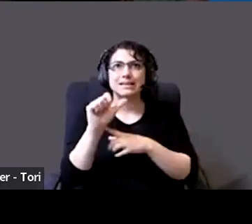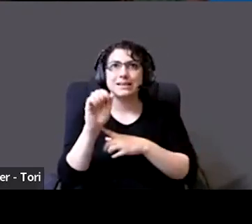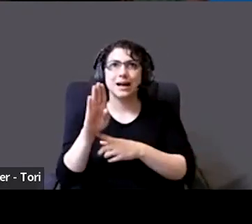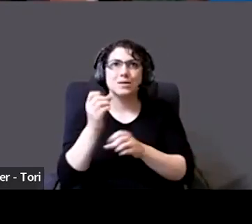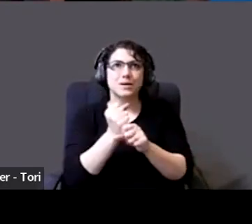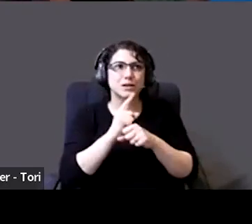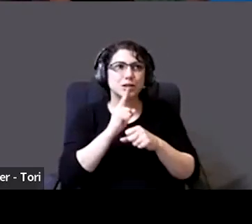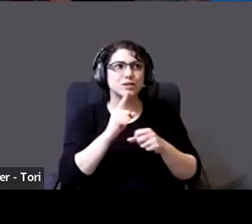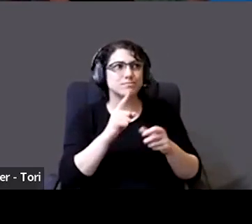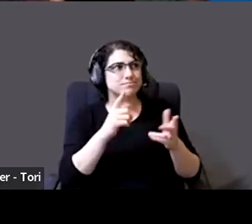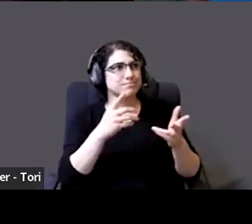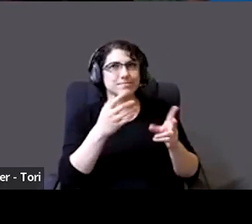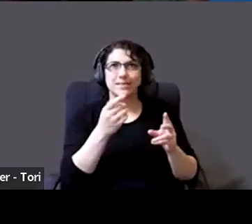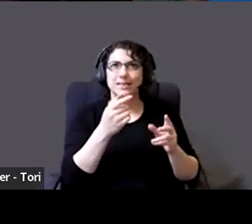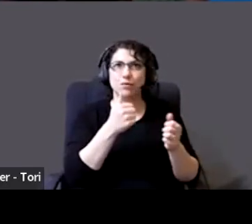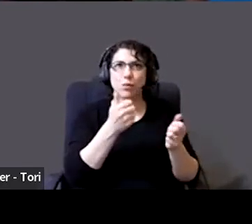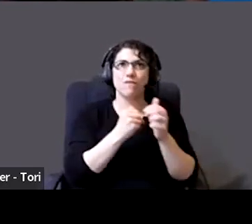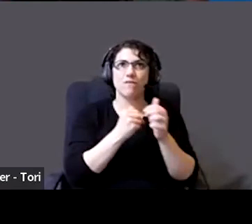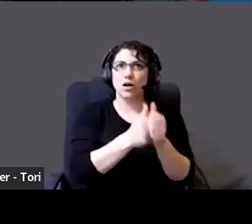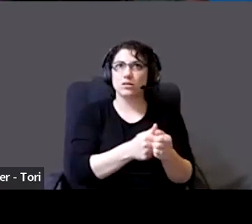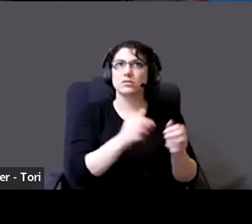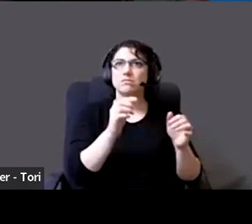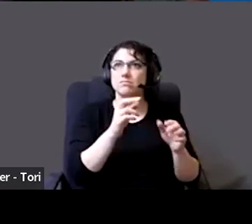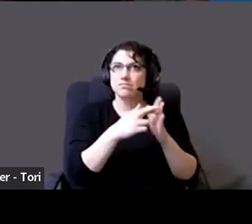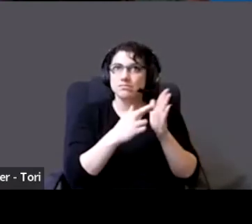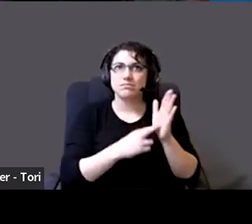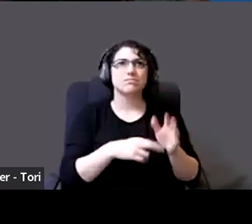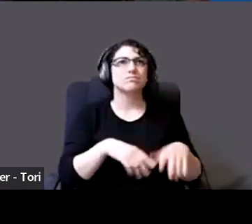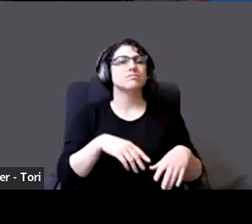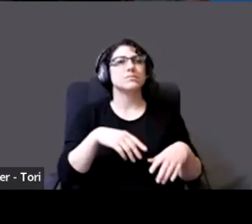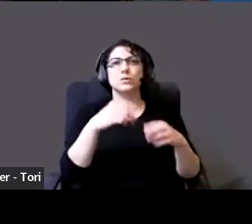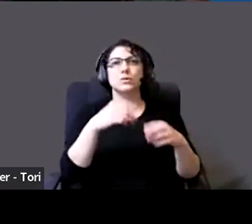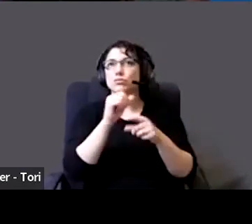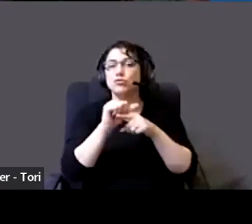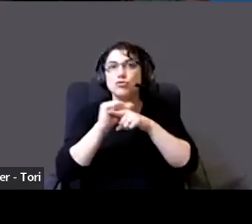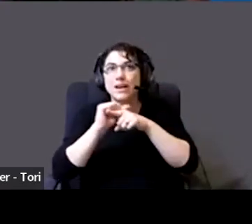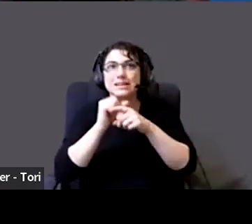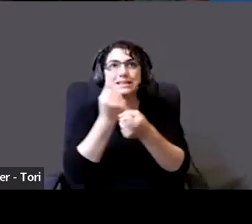So if somebody comes into CDC, they have to take certain safety trainings to make sure they don't hurt themselves in the lab.